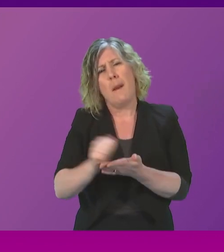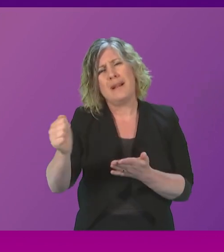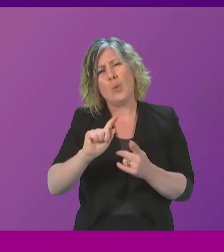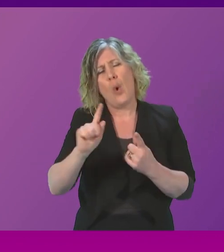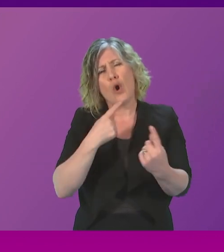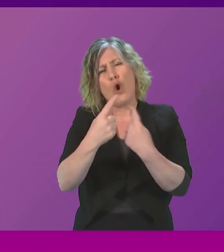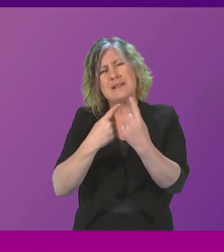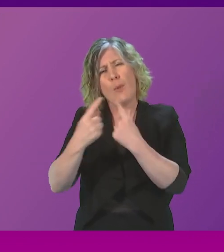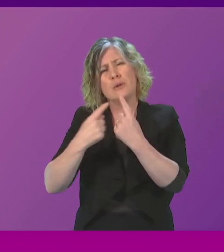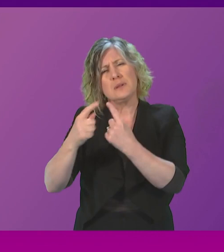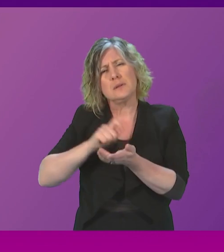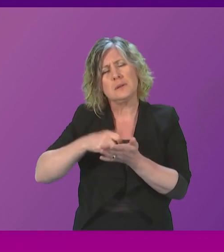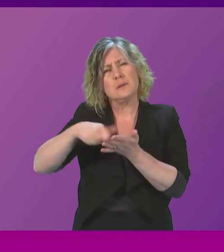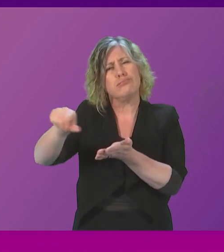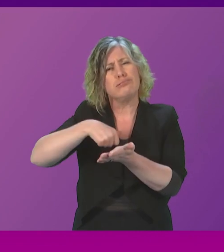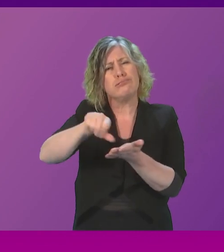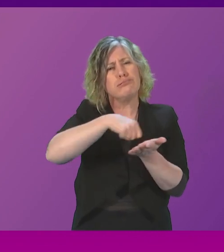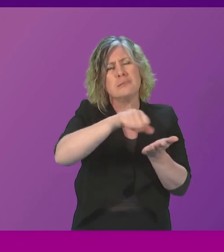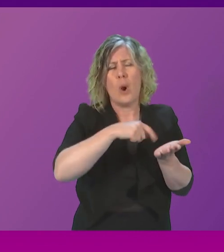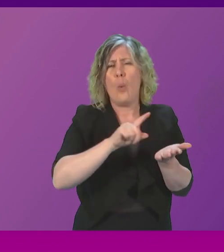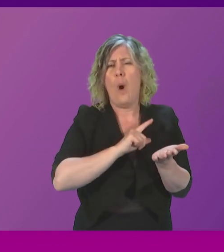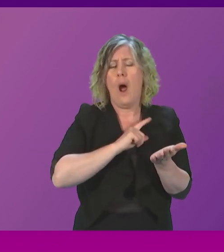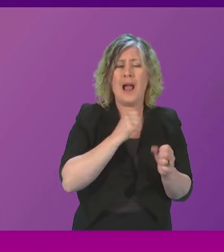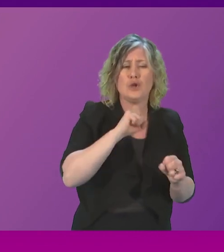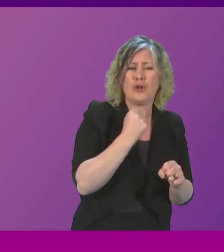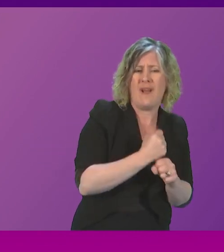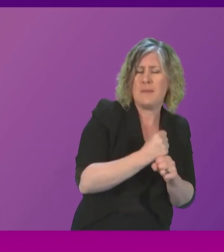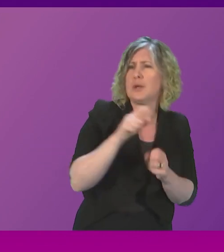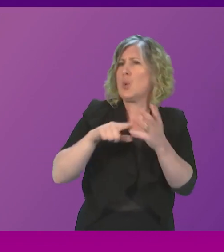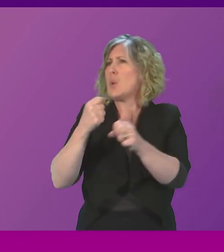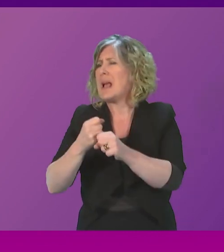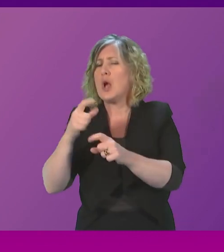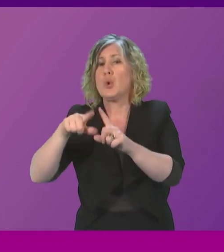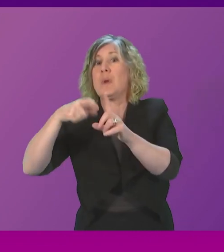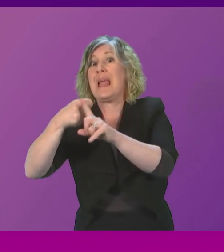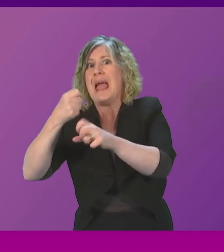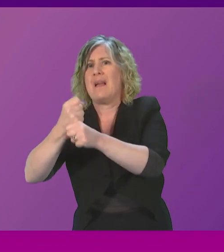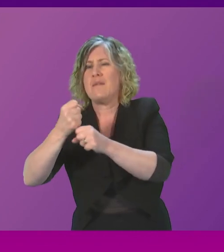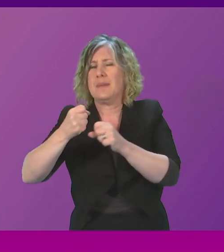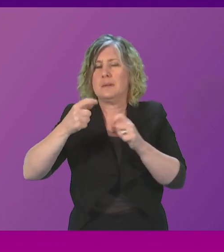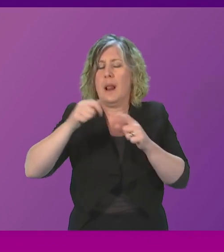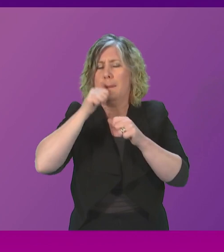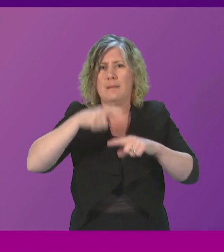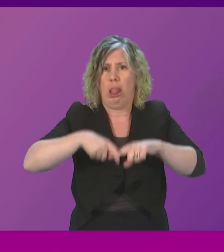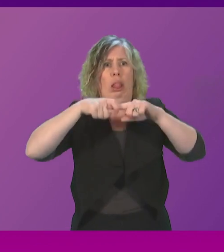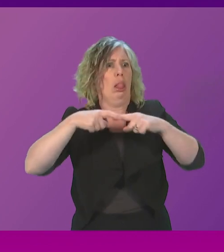causing the hold-up between the Scottish Government and the United Kingdom Government?